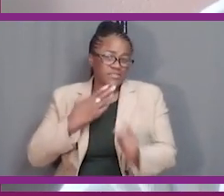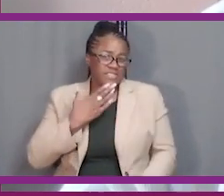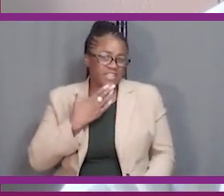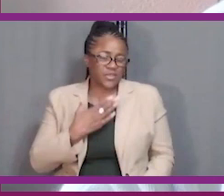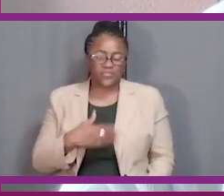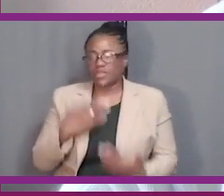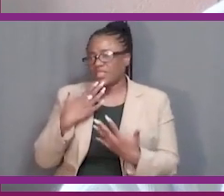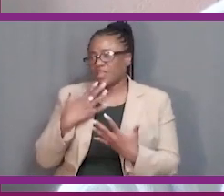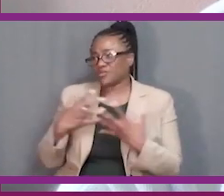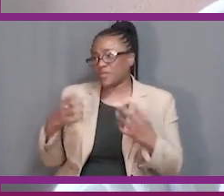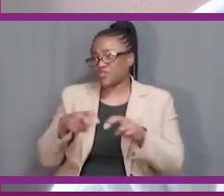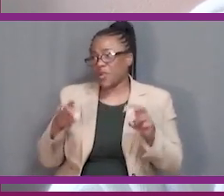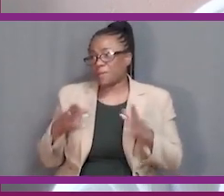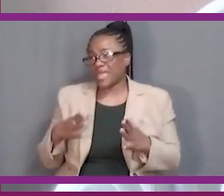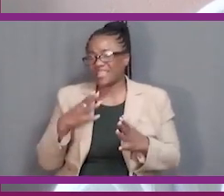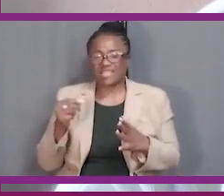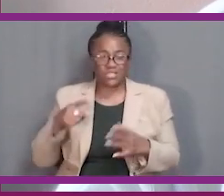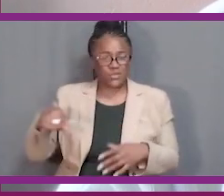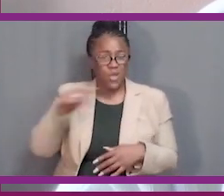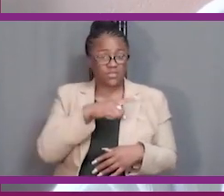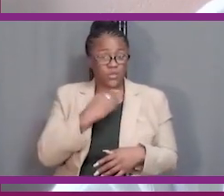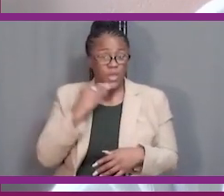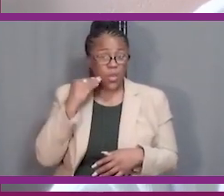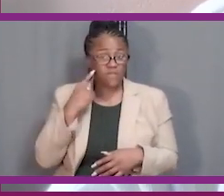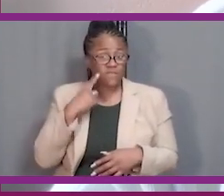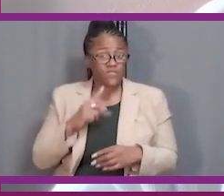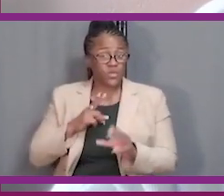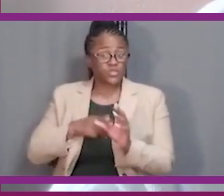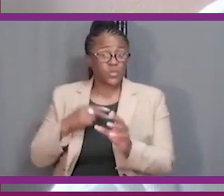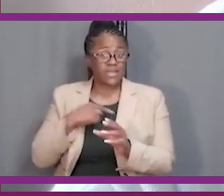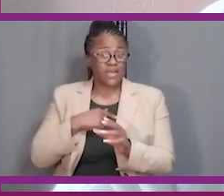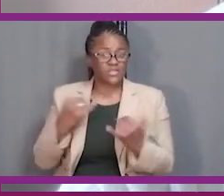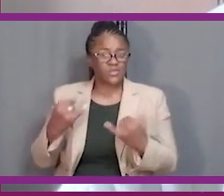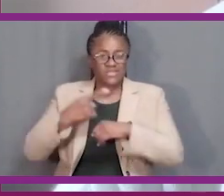episode of The Adjustable Table. You can find links for all of our previous episodes in the